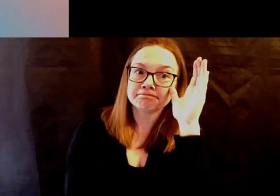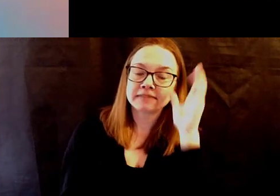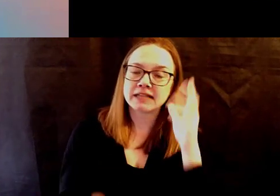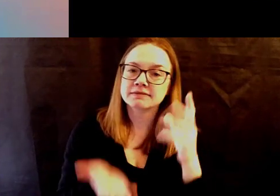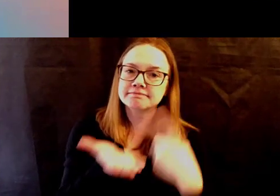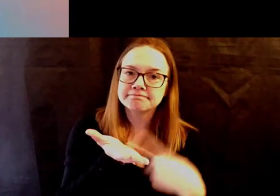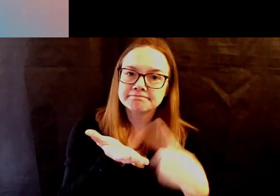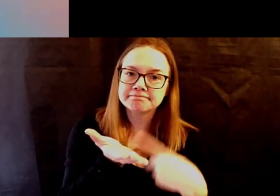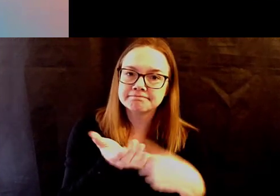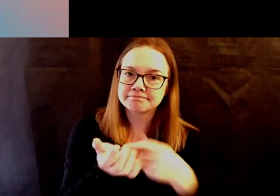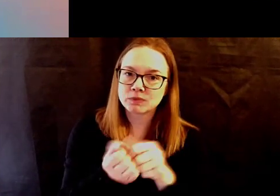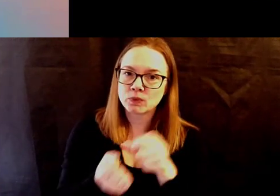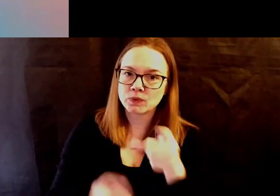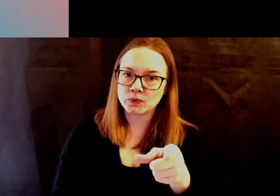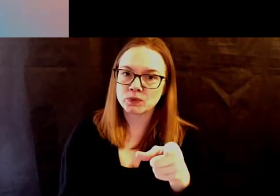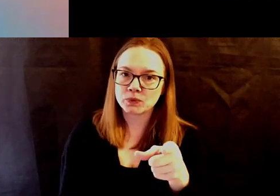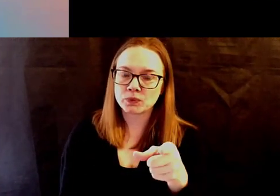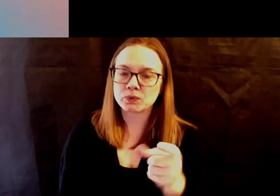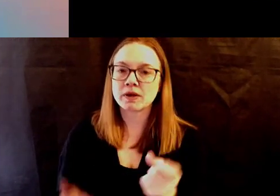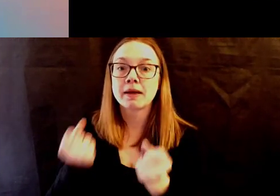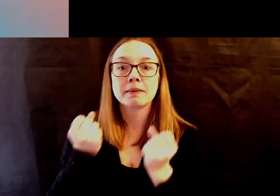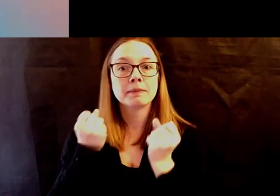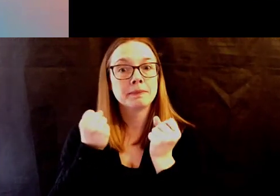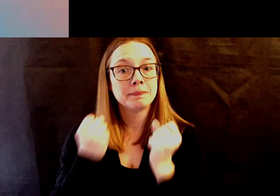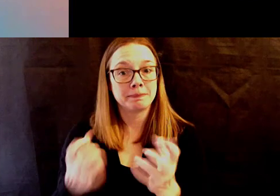Because a lot of them take their jobs very seriously